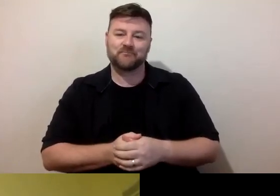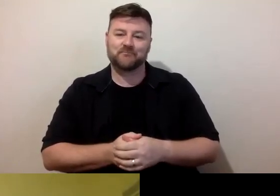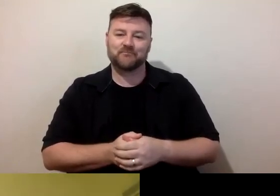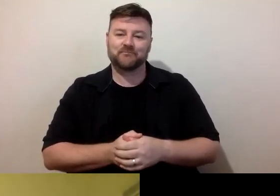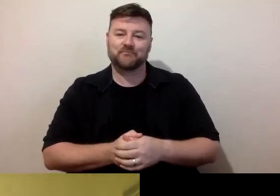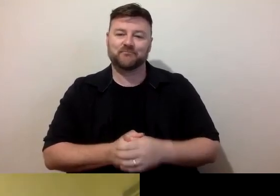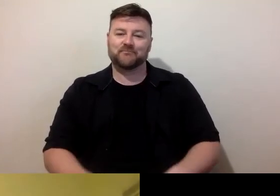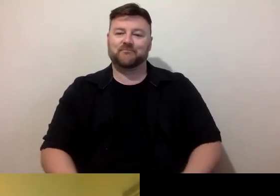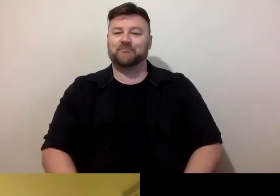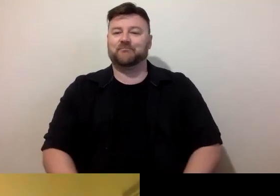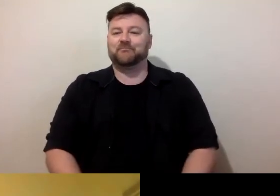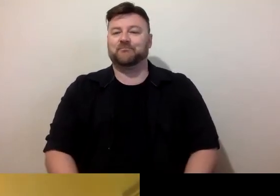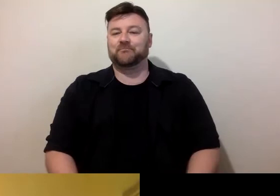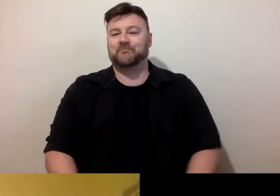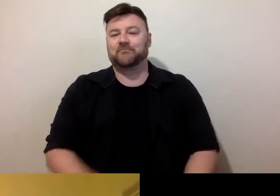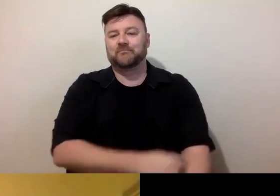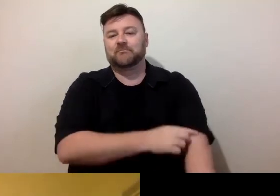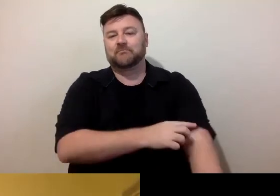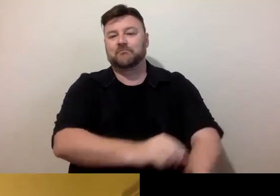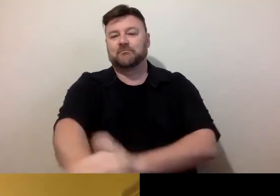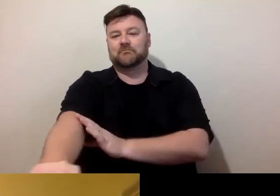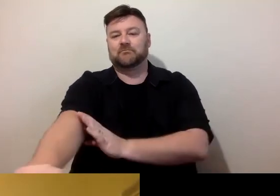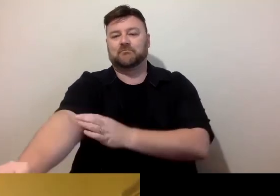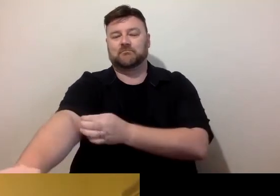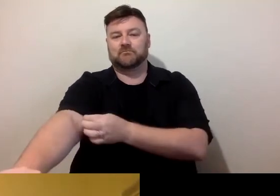And we do have a question that's just come through anonymously.